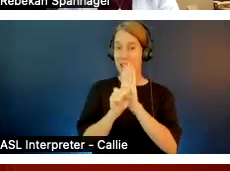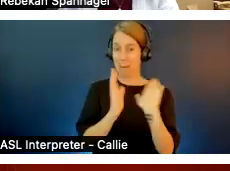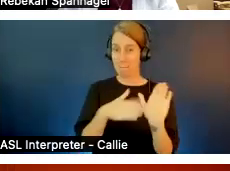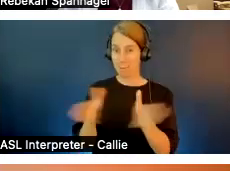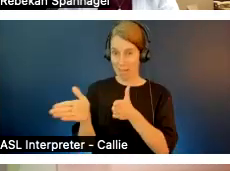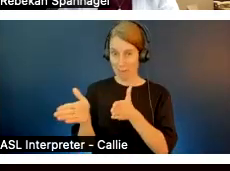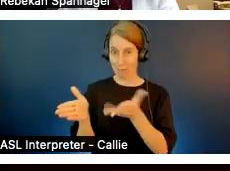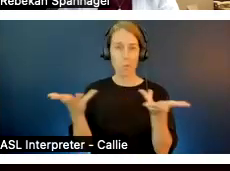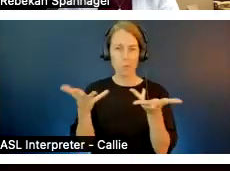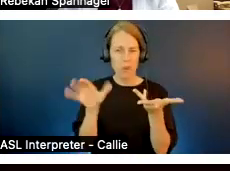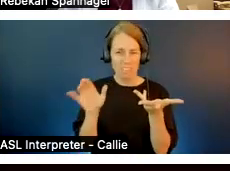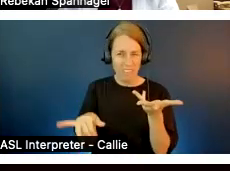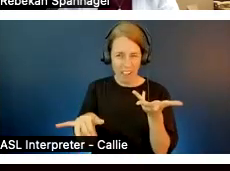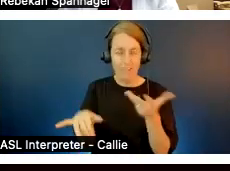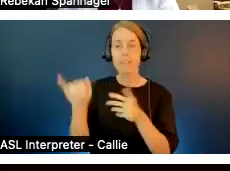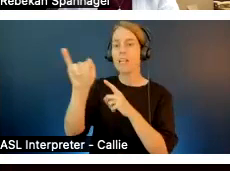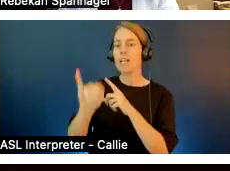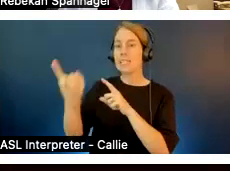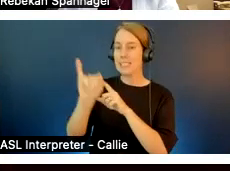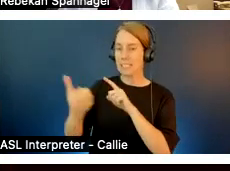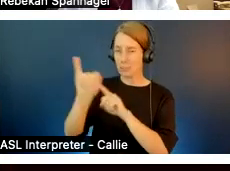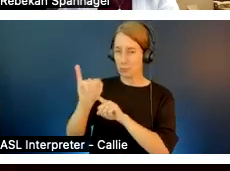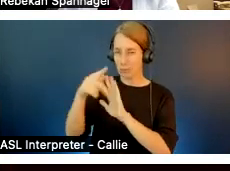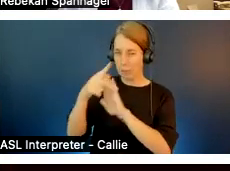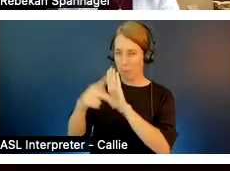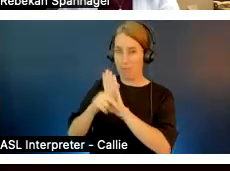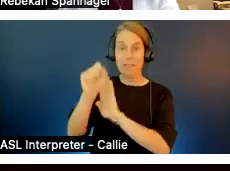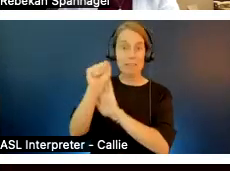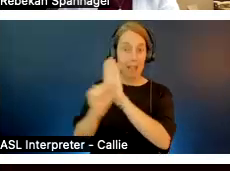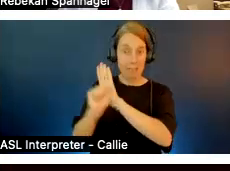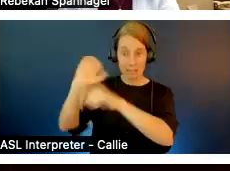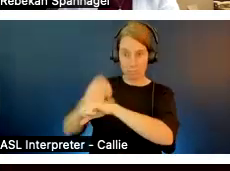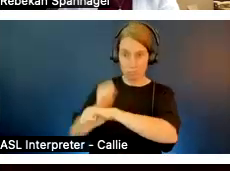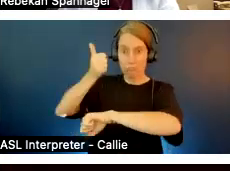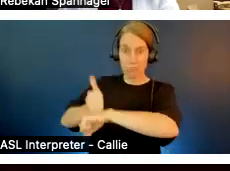insurance policy that the state has created with the cooperation and agreement of the federal